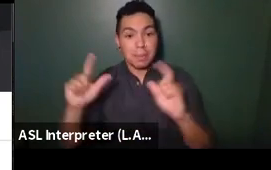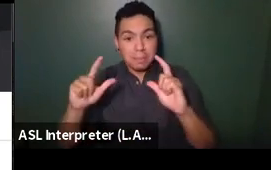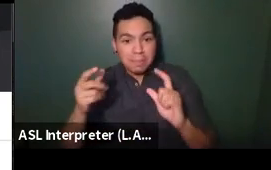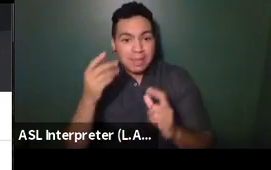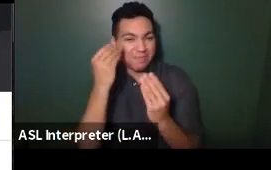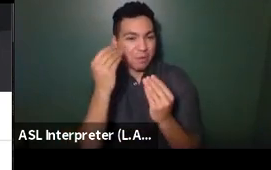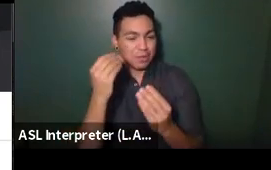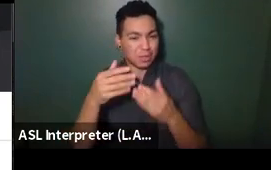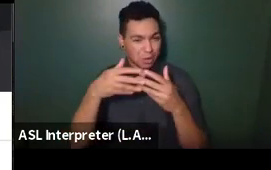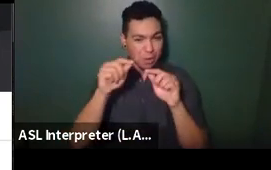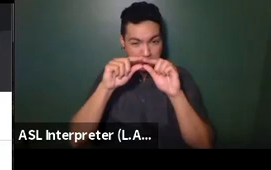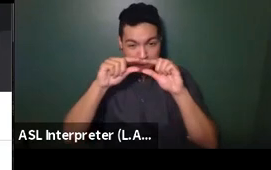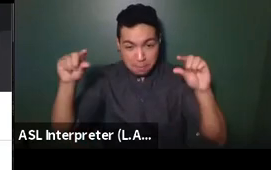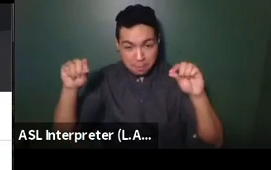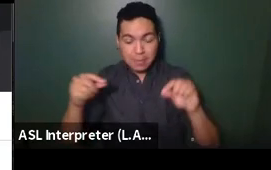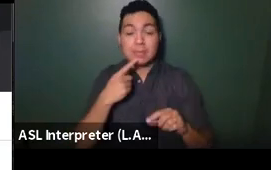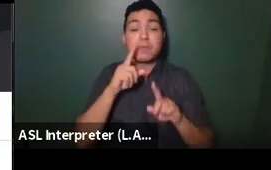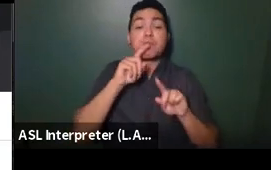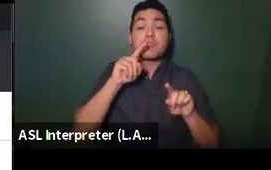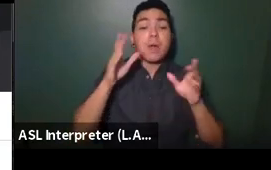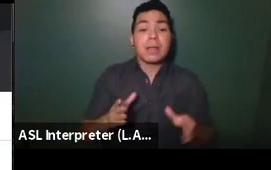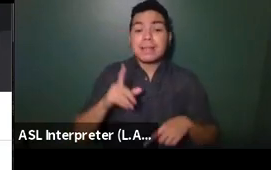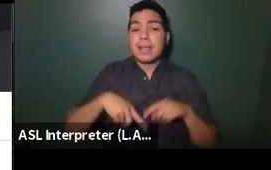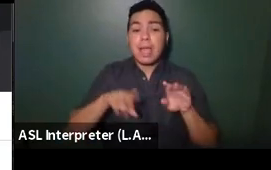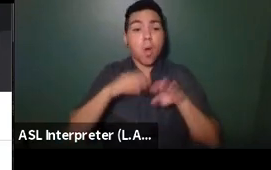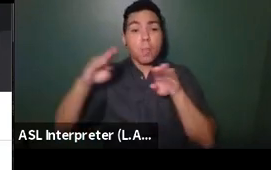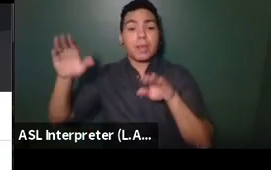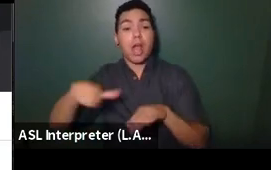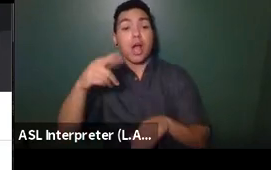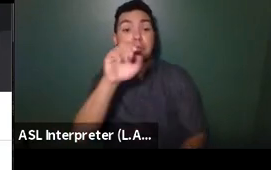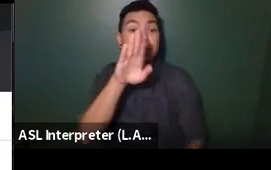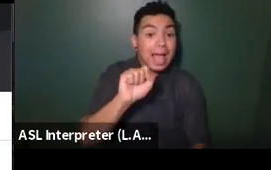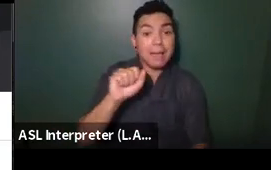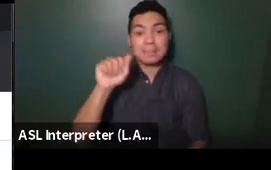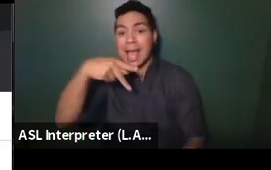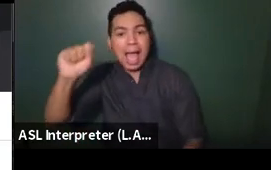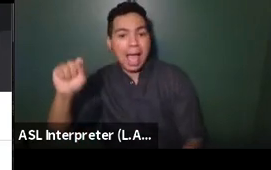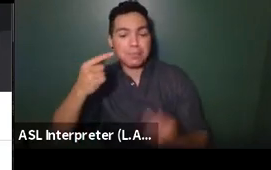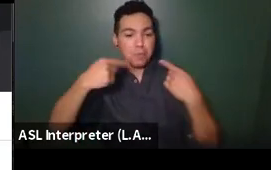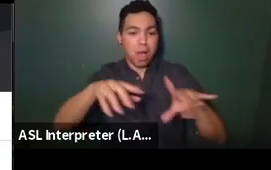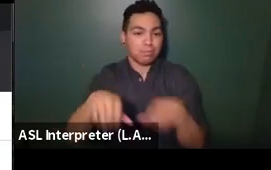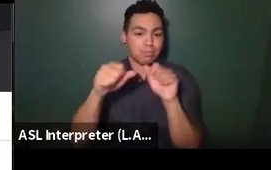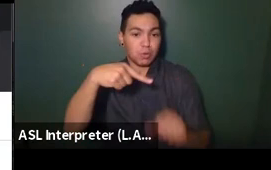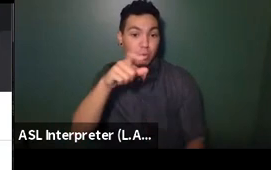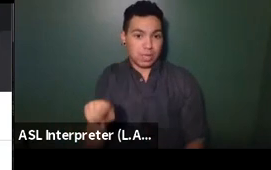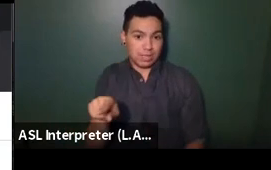Katherine Livick - ESD 112: And it says respondents will not be able to open tabs or other applications, while taking this quiz. So, if you are in a district,